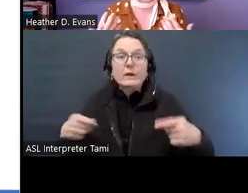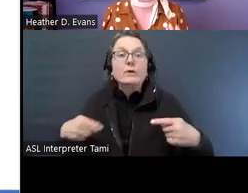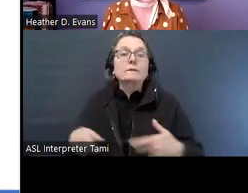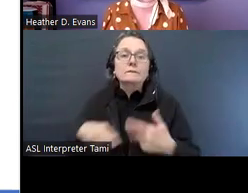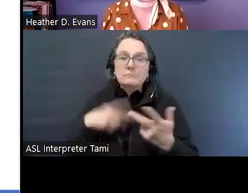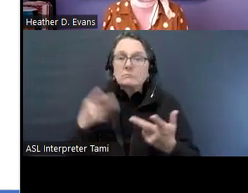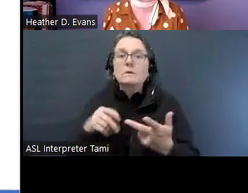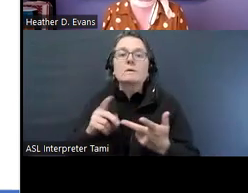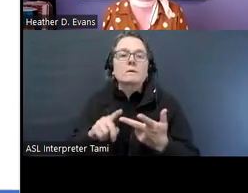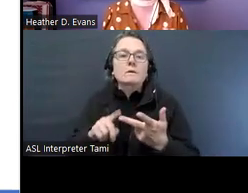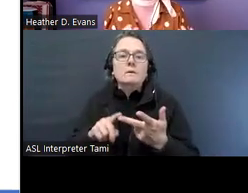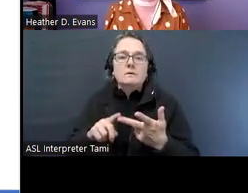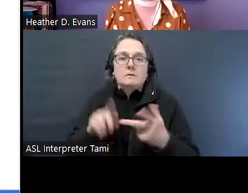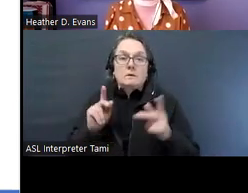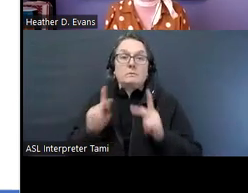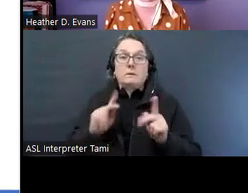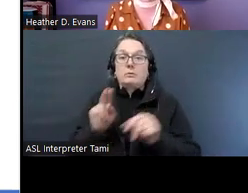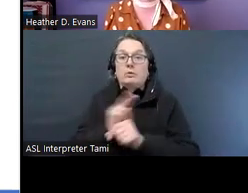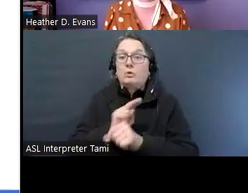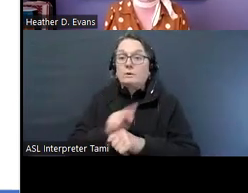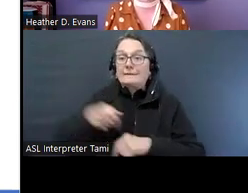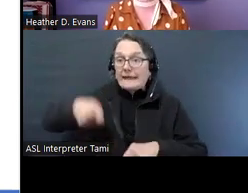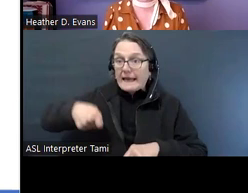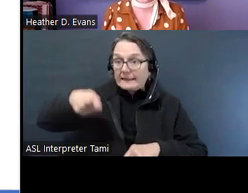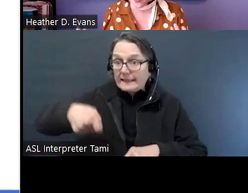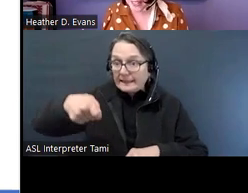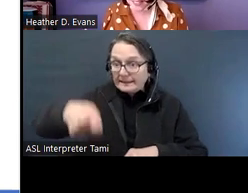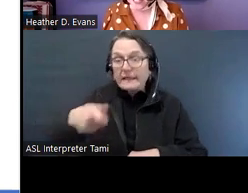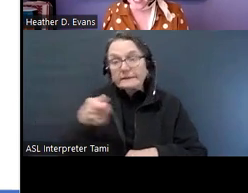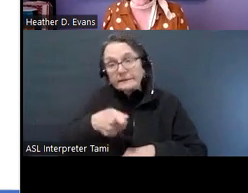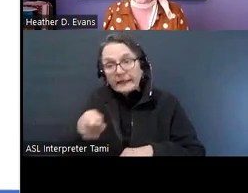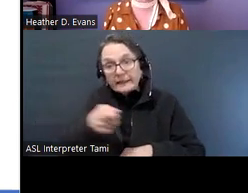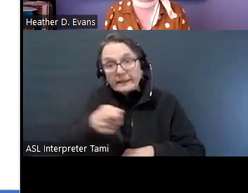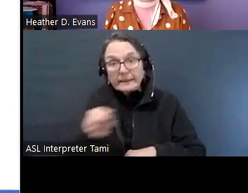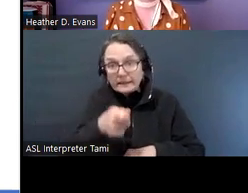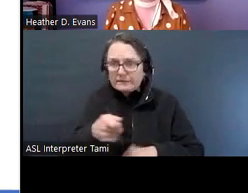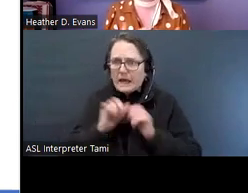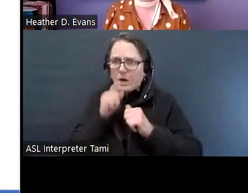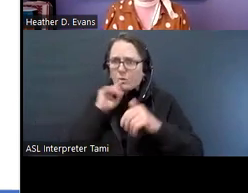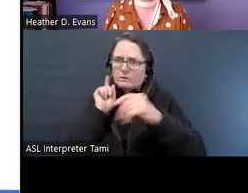Will your elevators accommodate power wheelchairs? Is there a parking space that's available